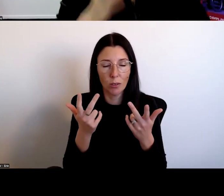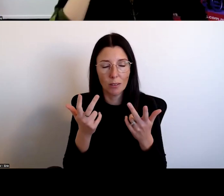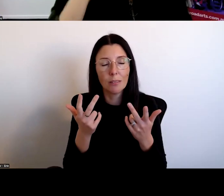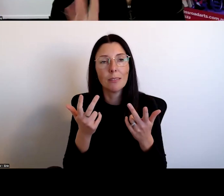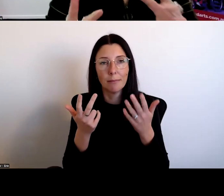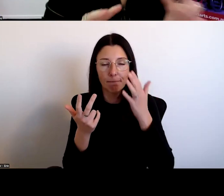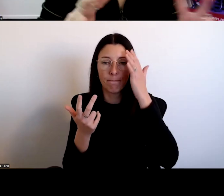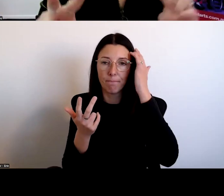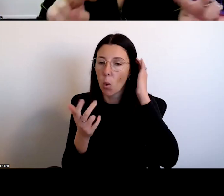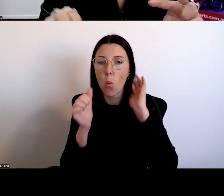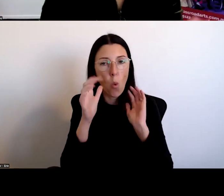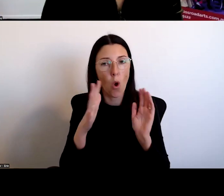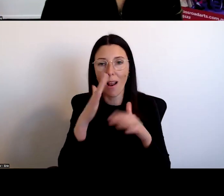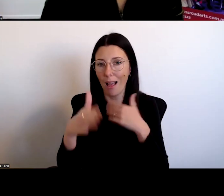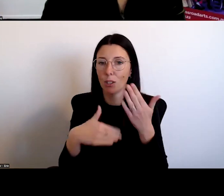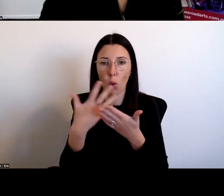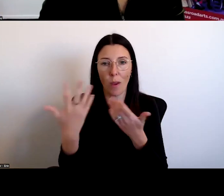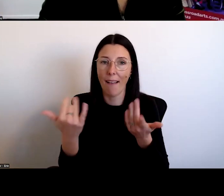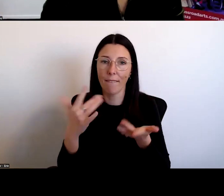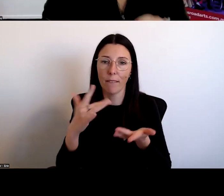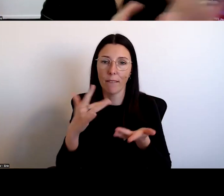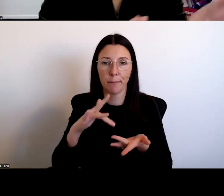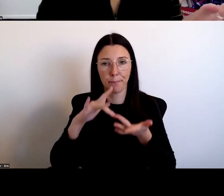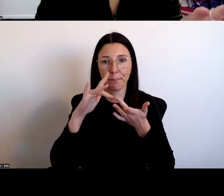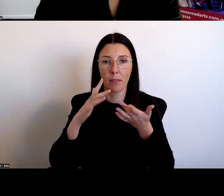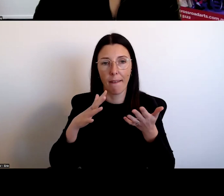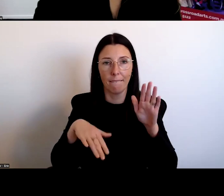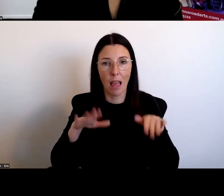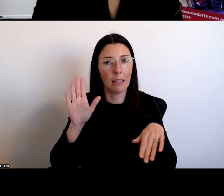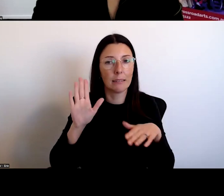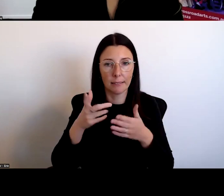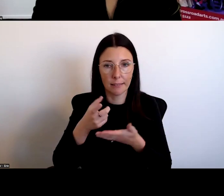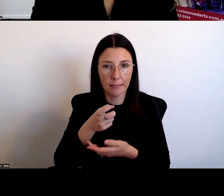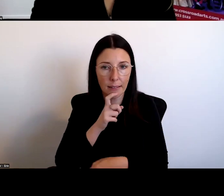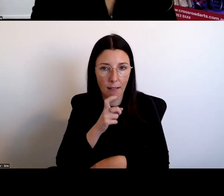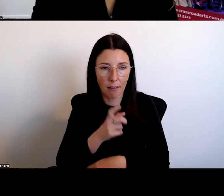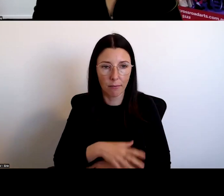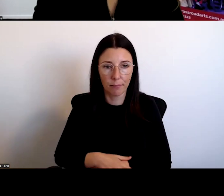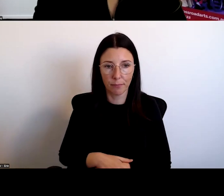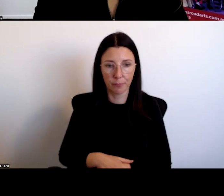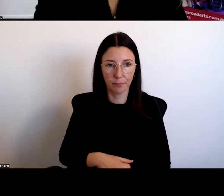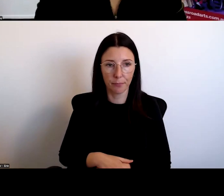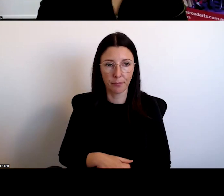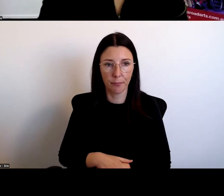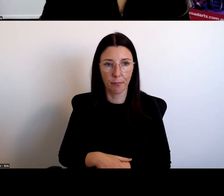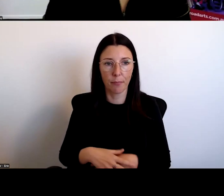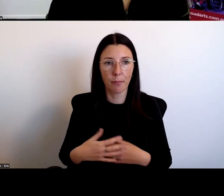So that I think may be nuanced more to the regions. We don't have an already